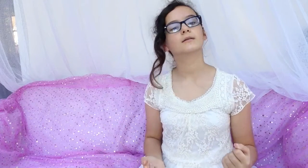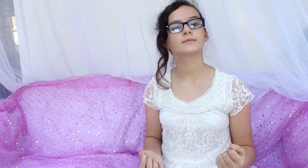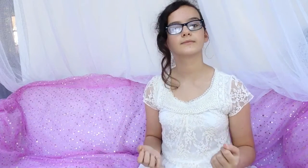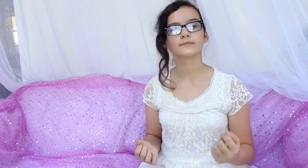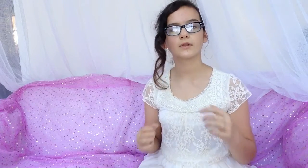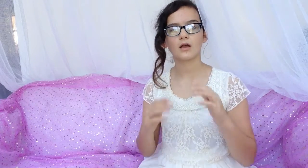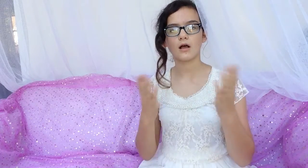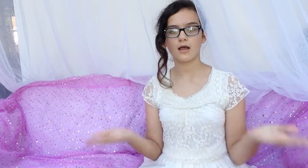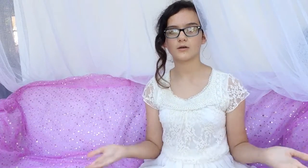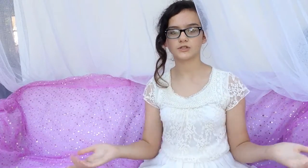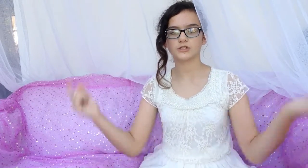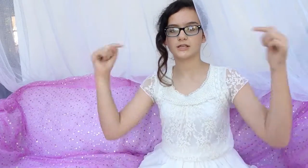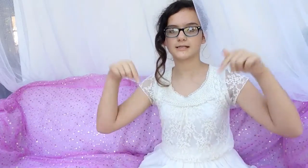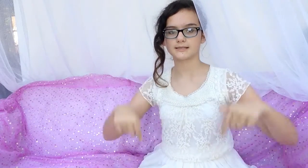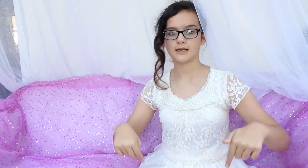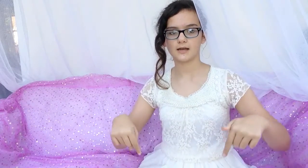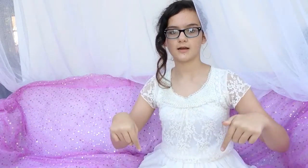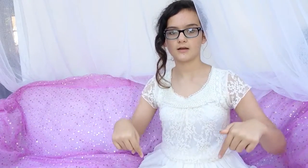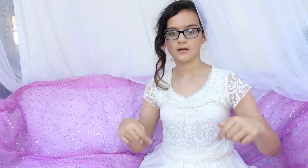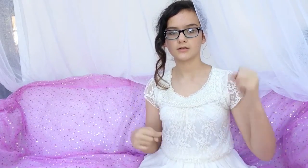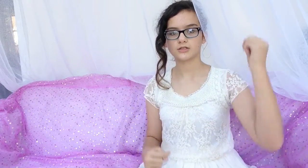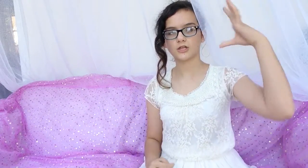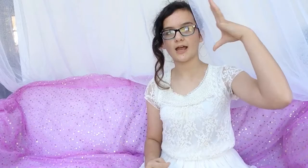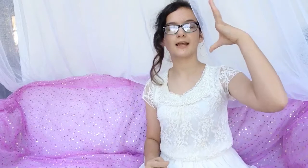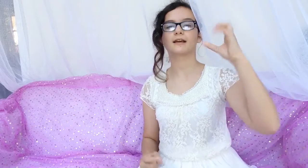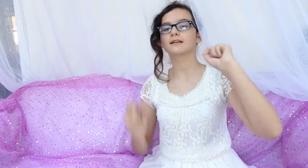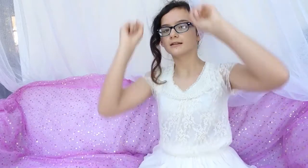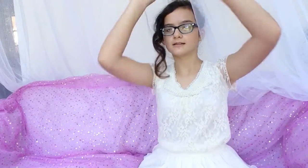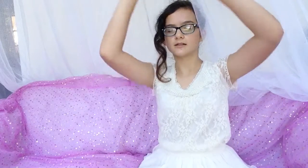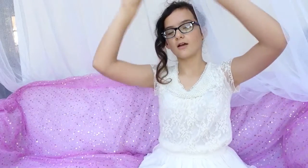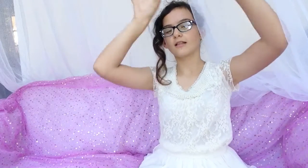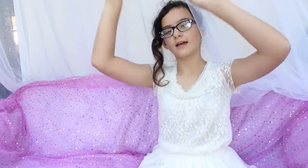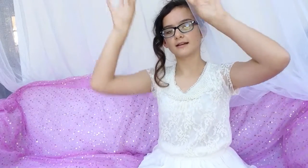Now she's here, shining in the starlight